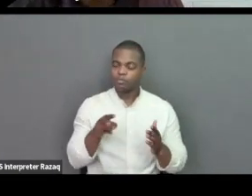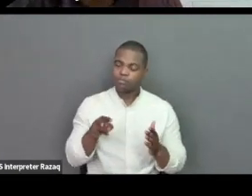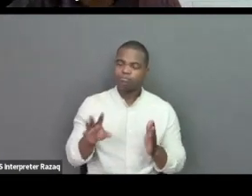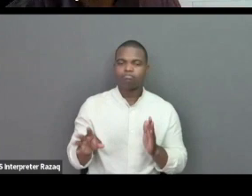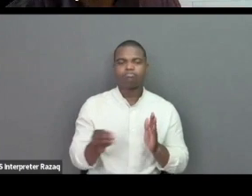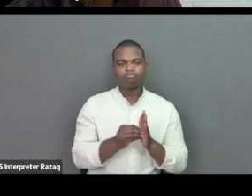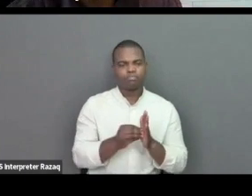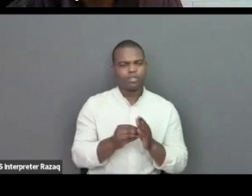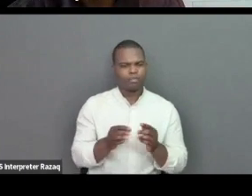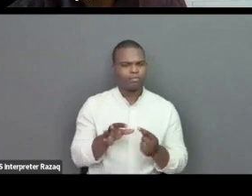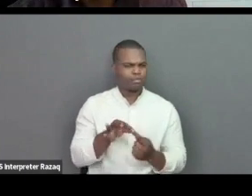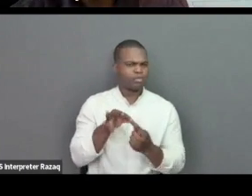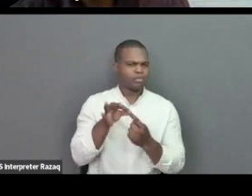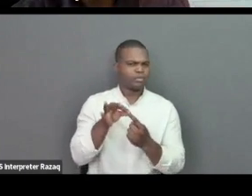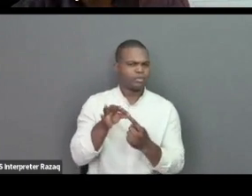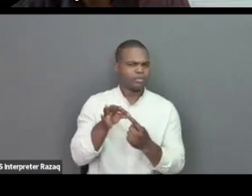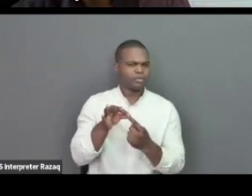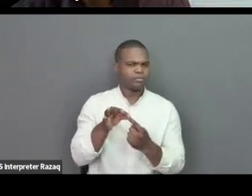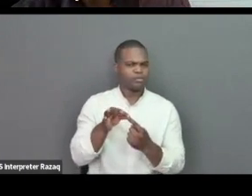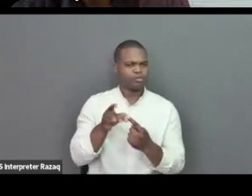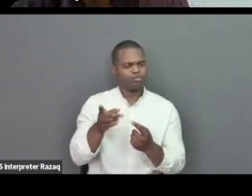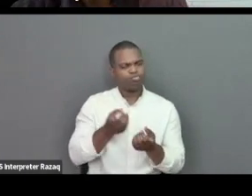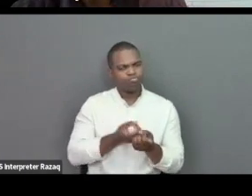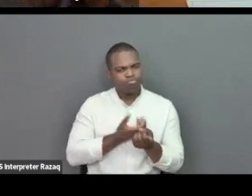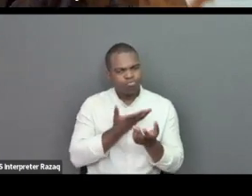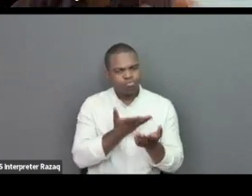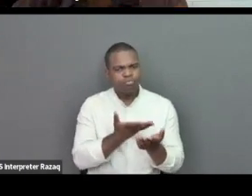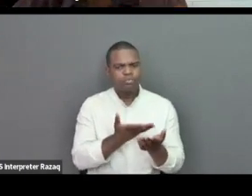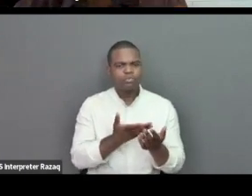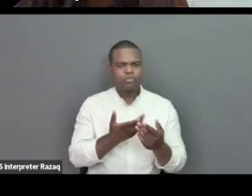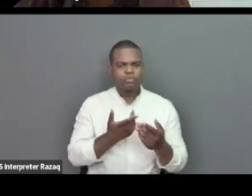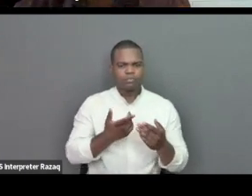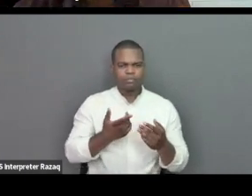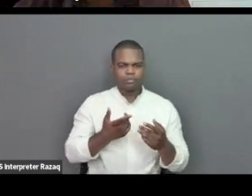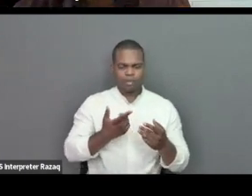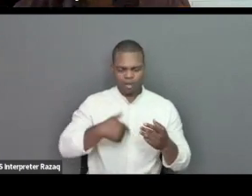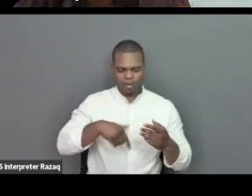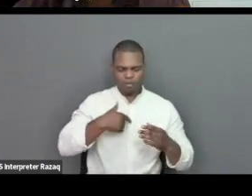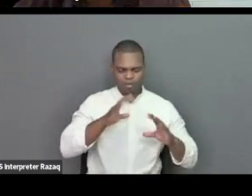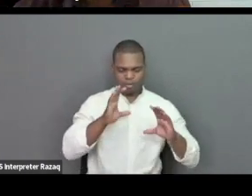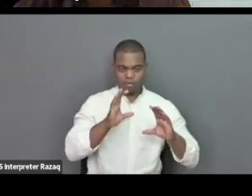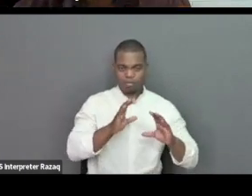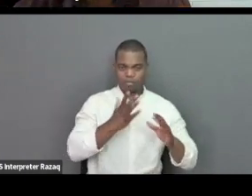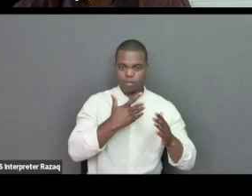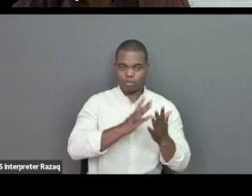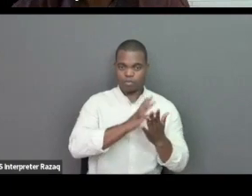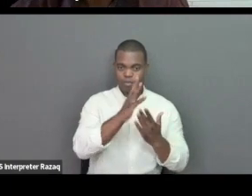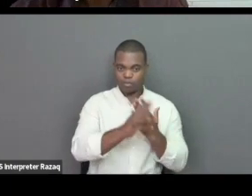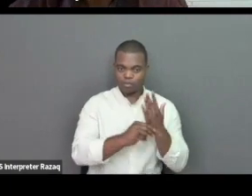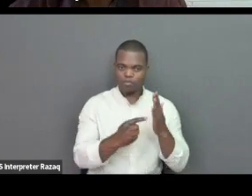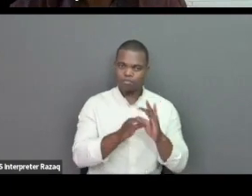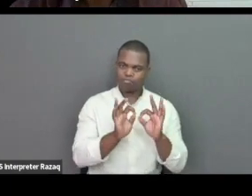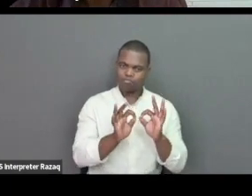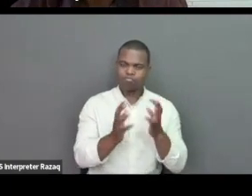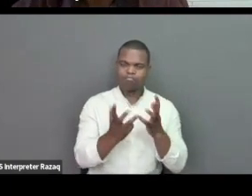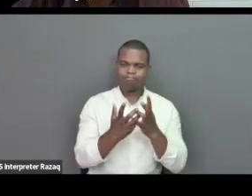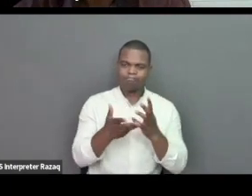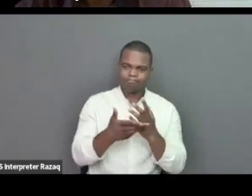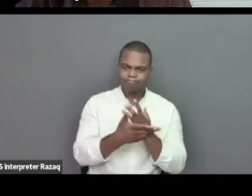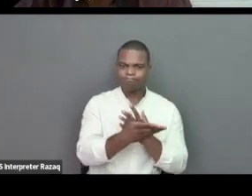should be an important focus of the curriculum. So, it's about how to teach users how to provide